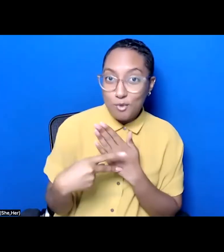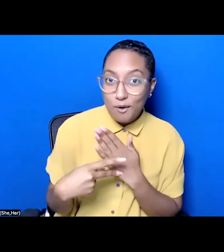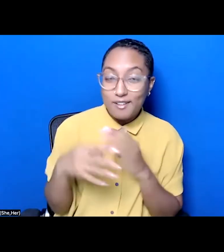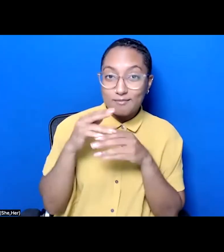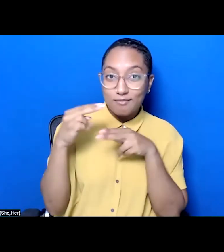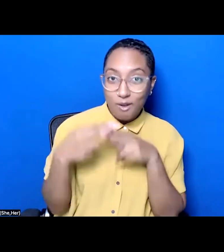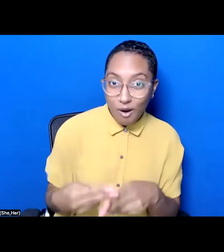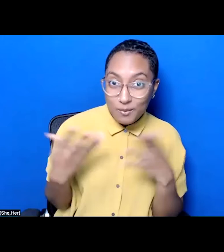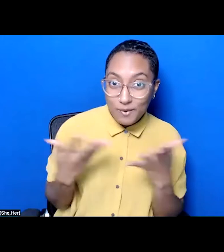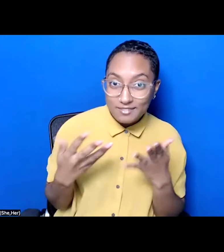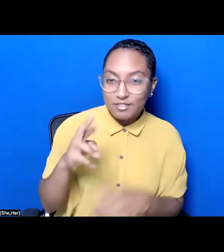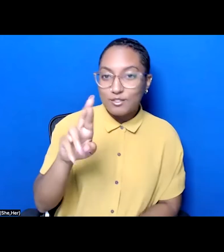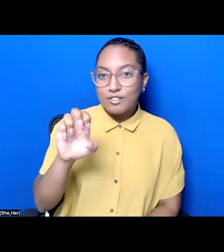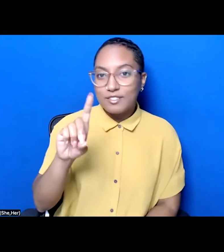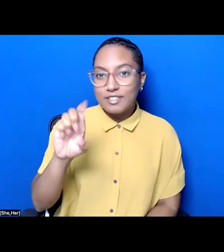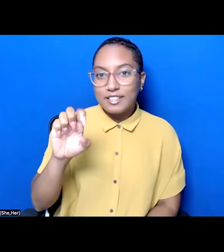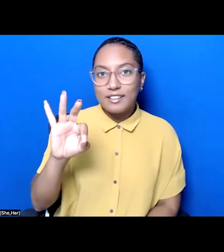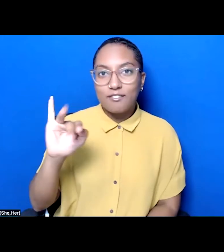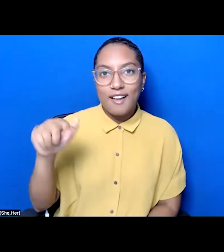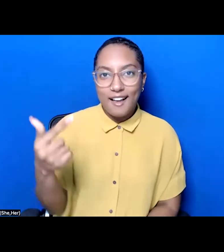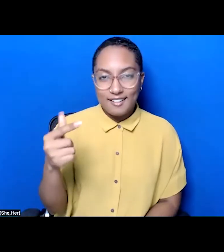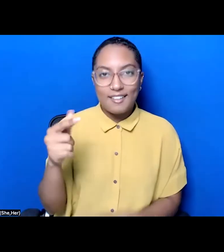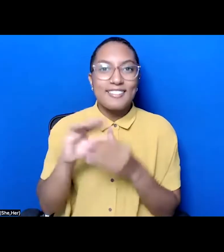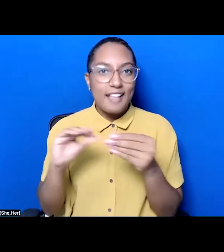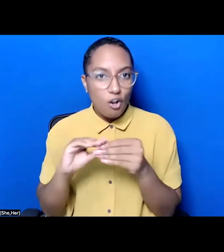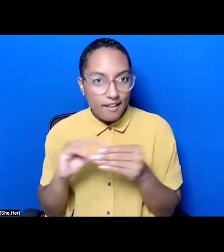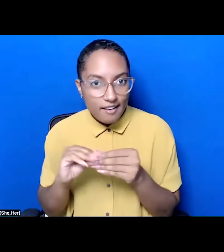a series of conversations with scholars and leaders in the cultural sector.